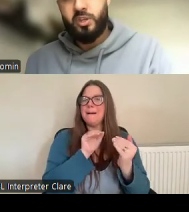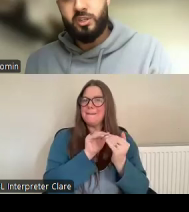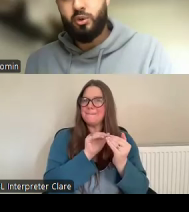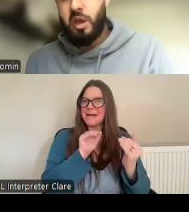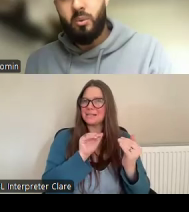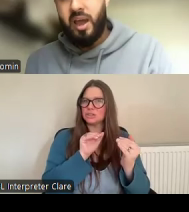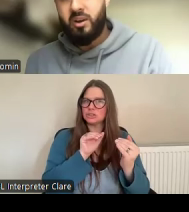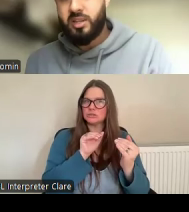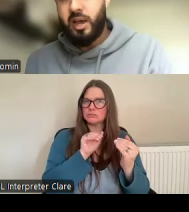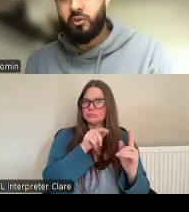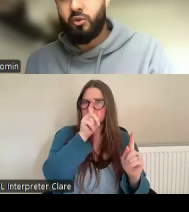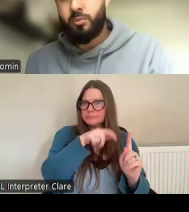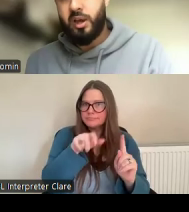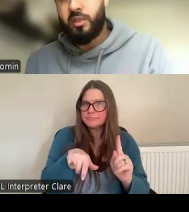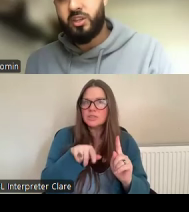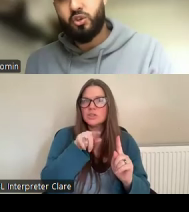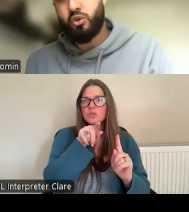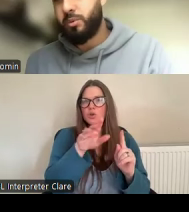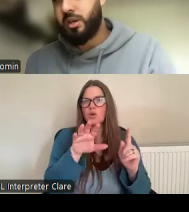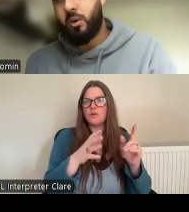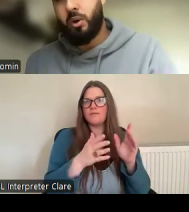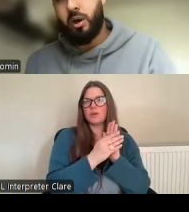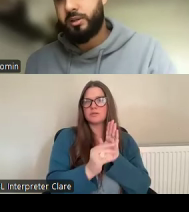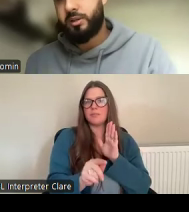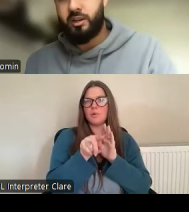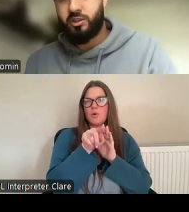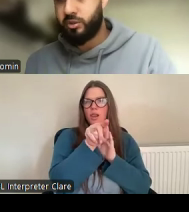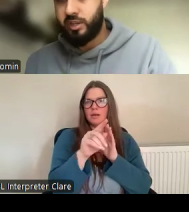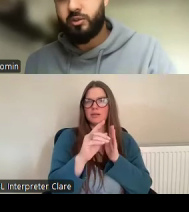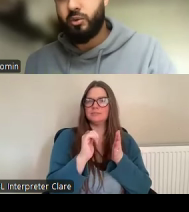This could be our parents ad group and this could be our dinosaurs ad group.